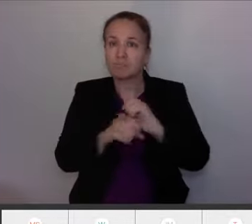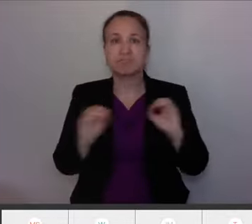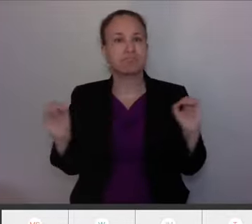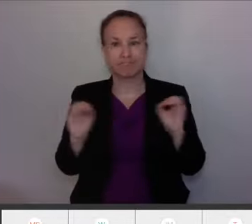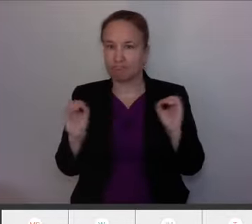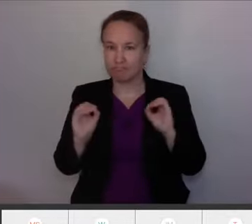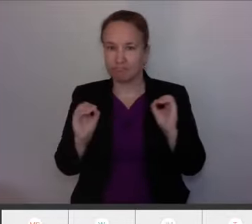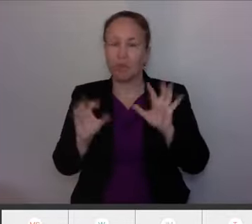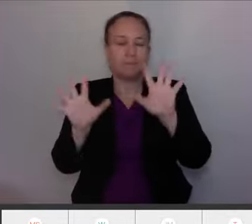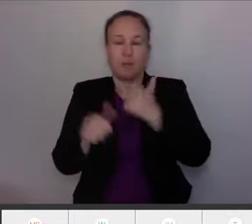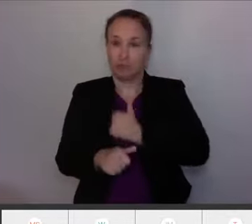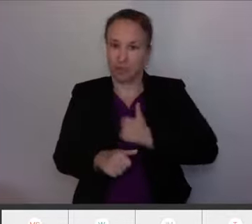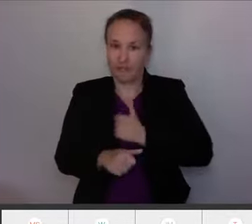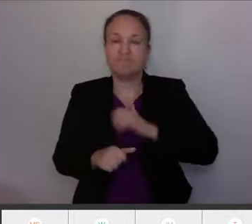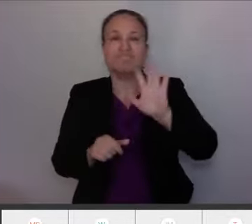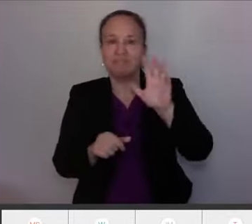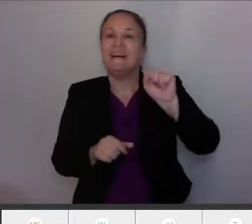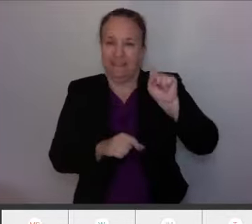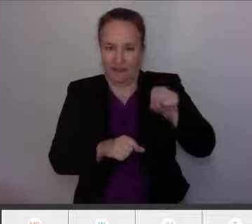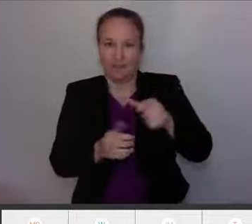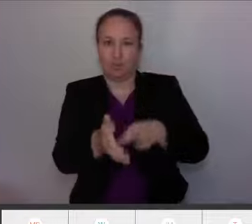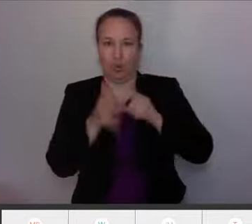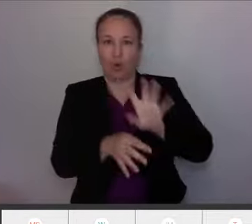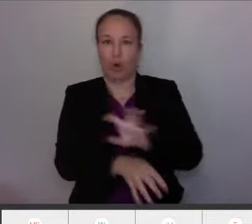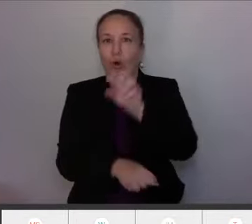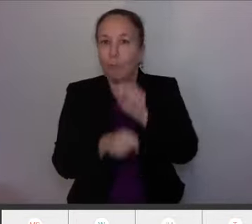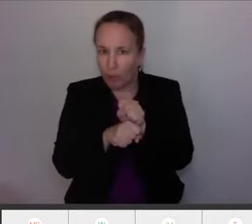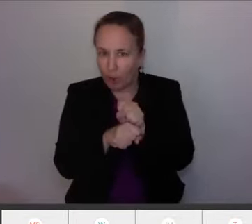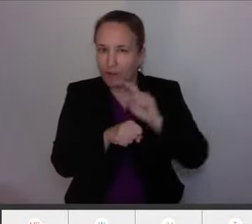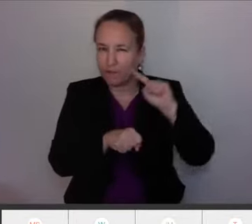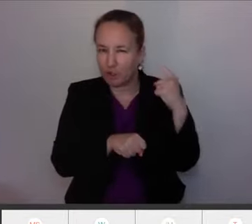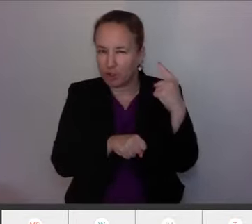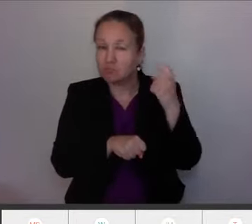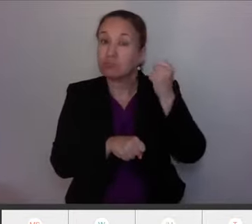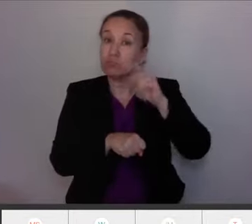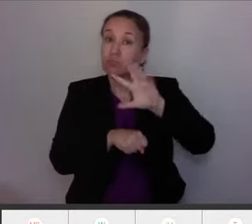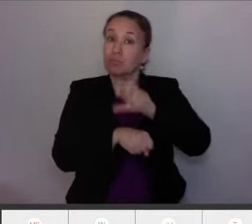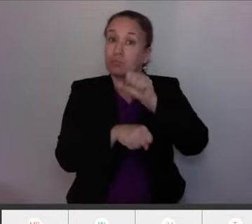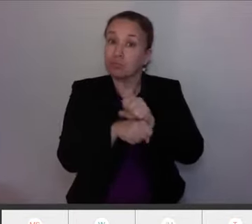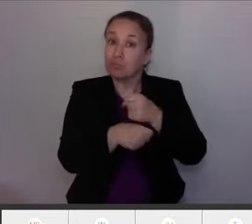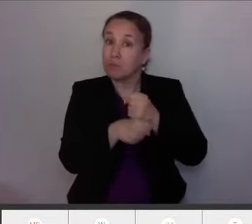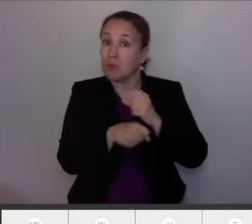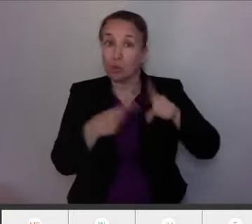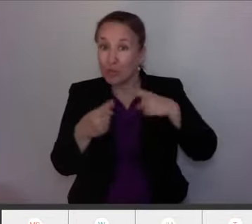i'm sorry these sites do require an appointment all appointments are made the day of testing